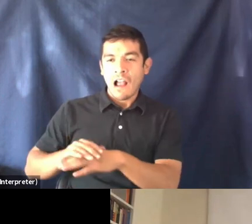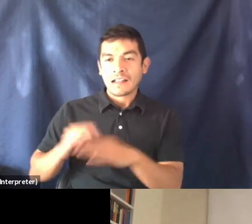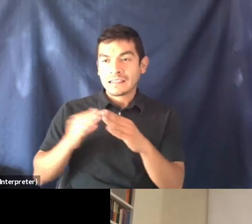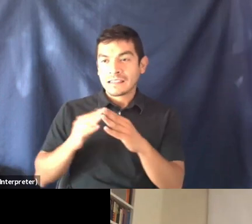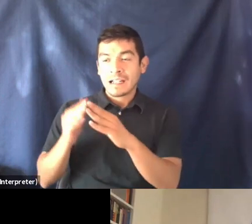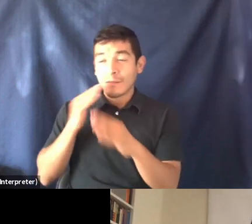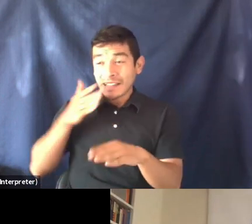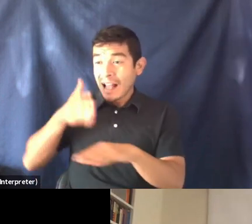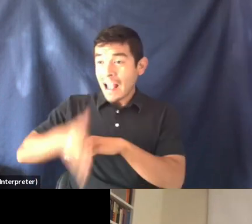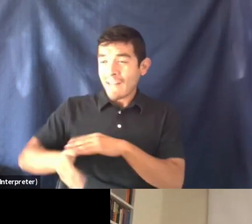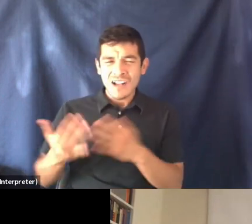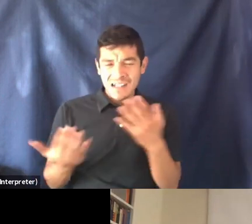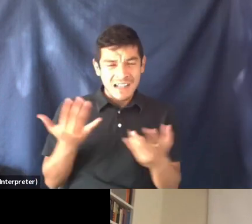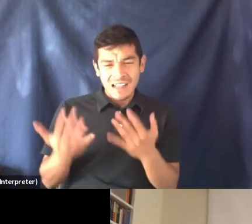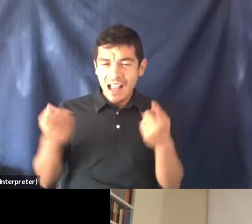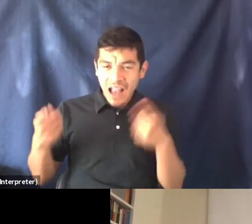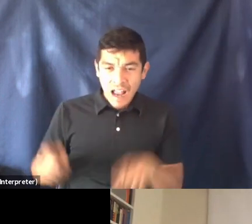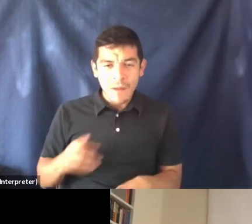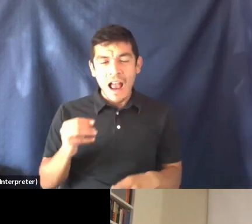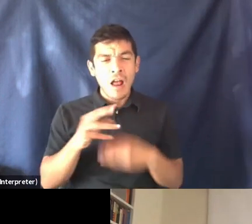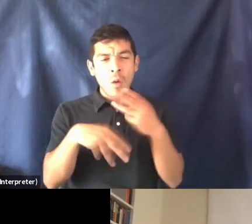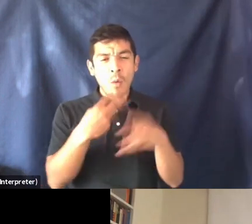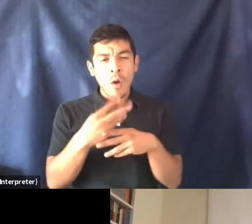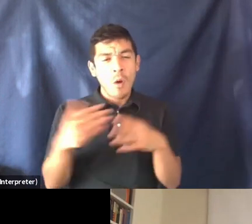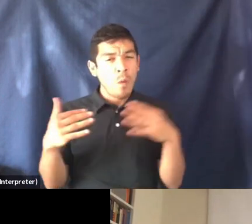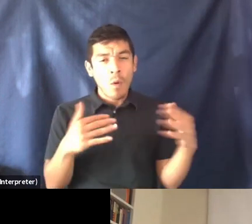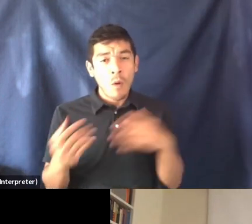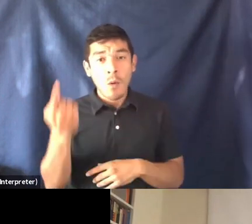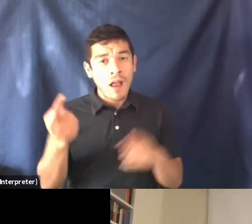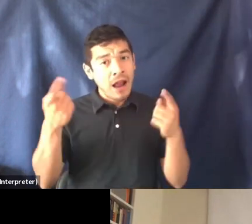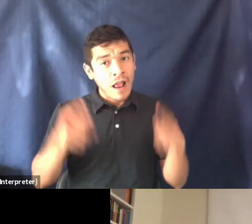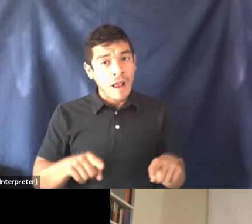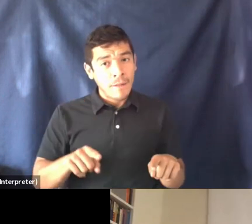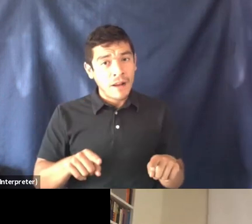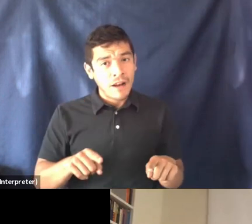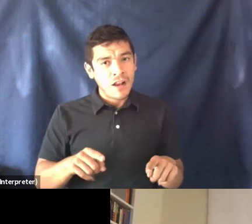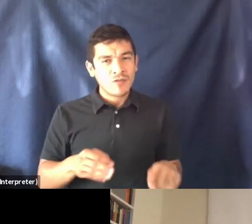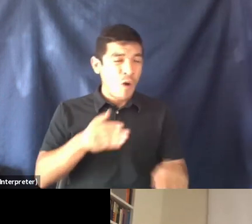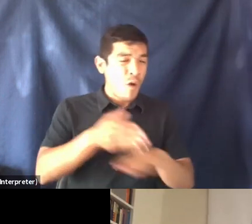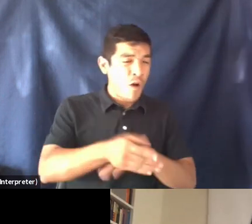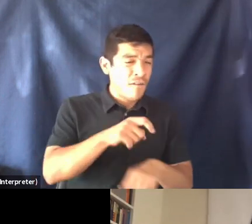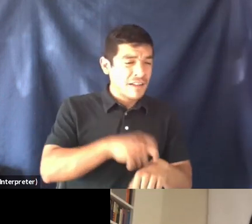and then World War I happened. And so over time, over the last century, the Turkish people have fought for the right of dogs